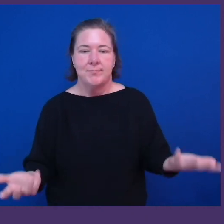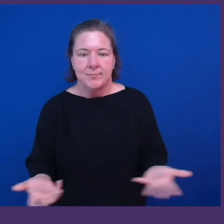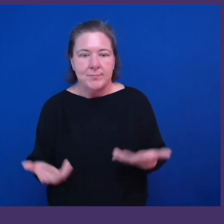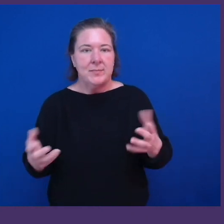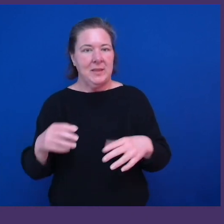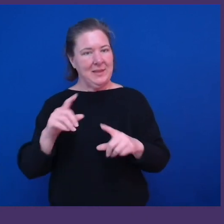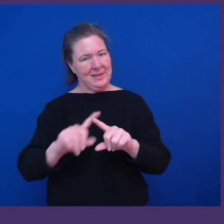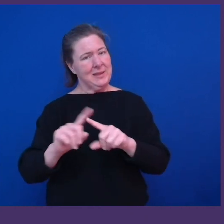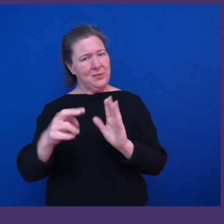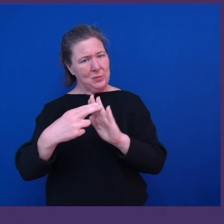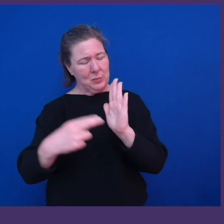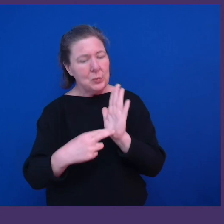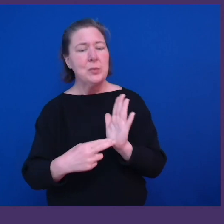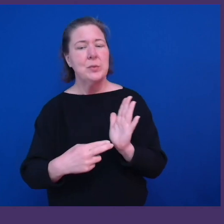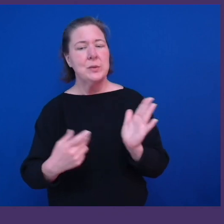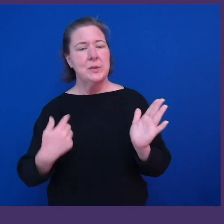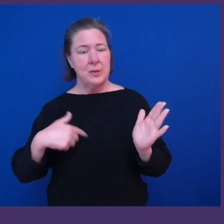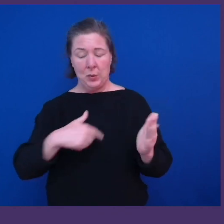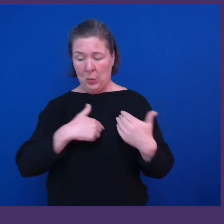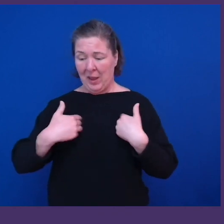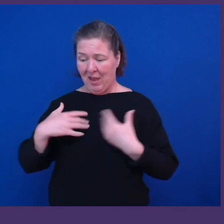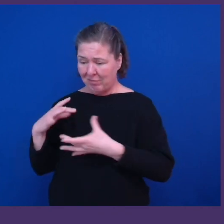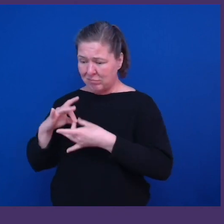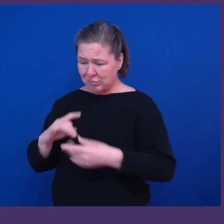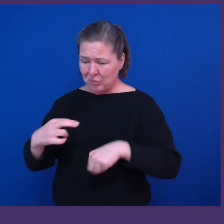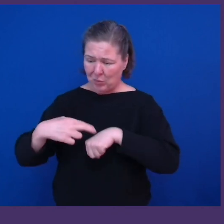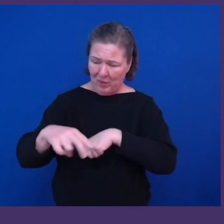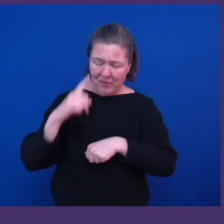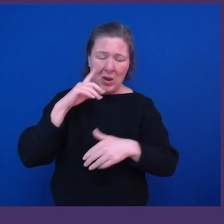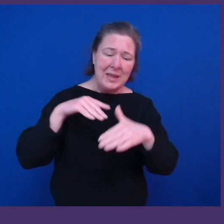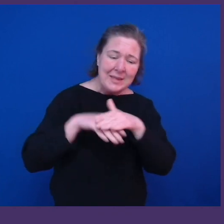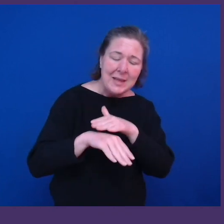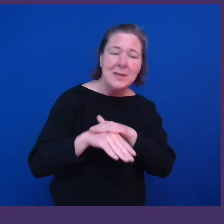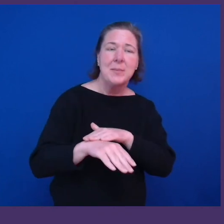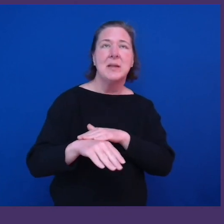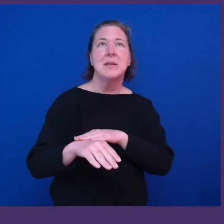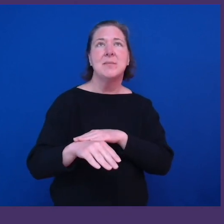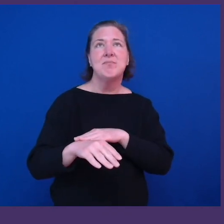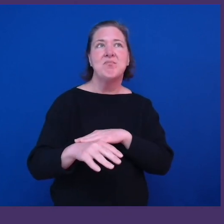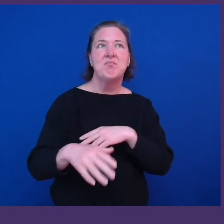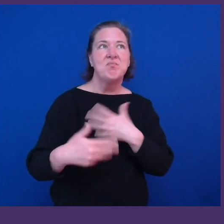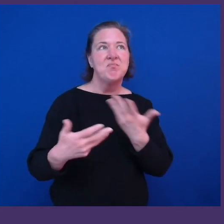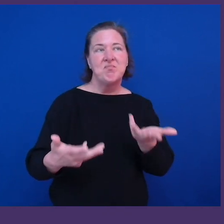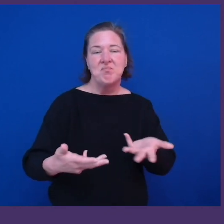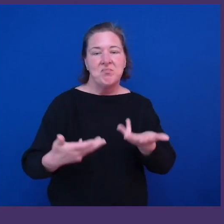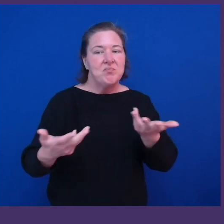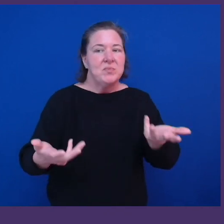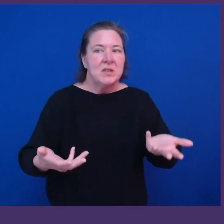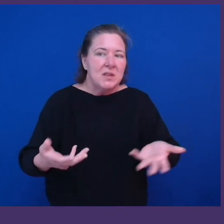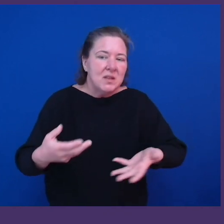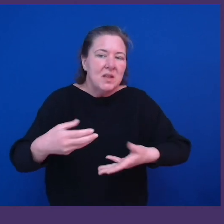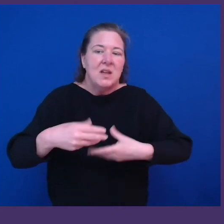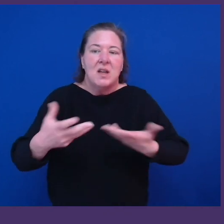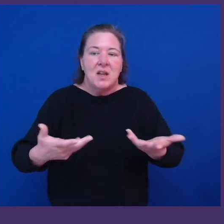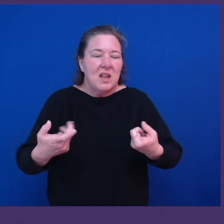We have references to accessibility in the electronic communication codes,